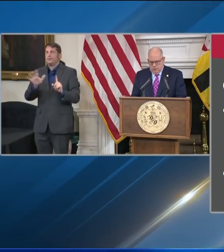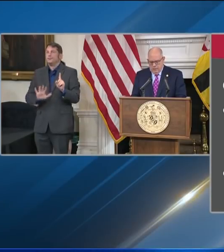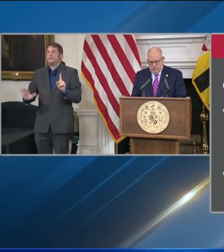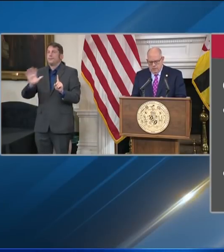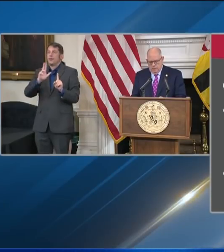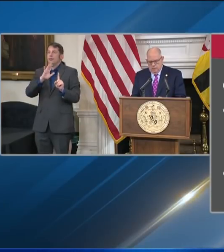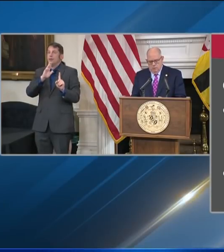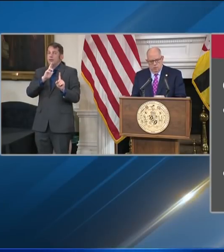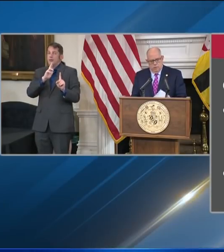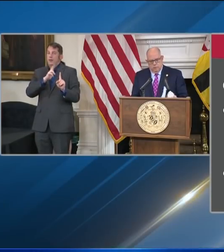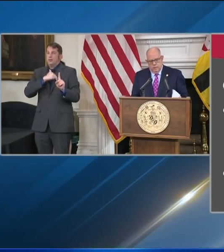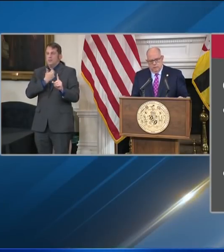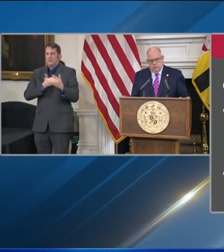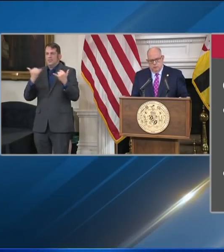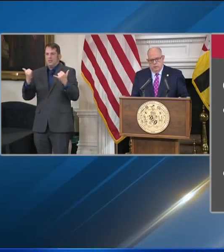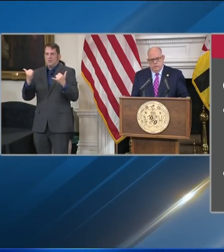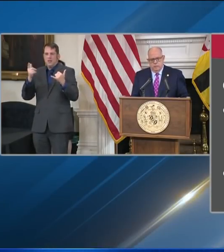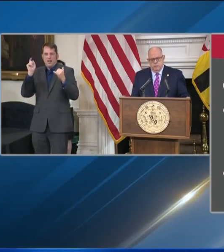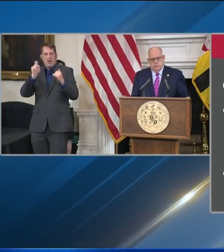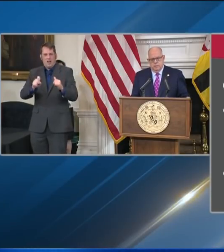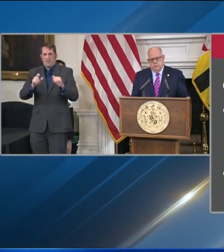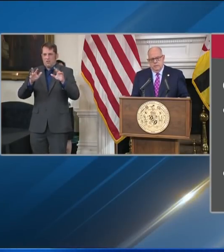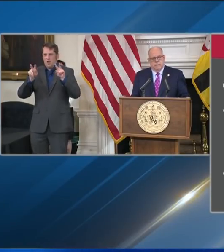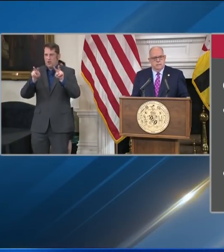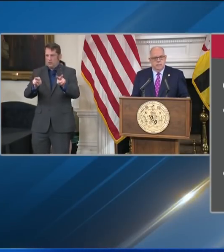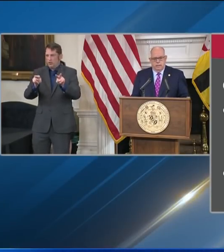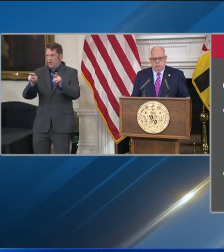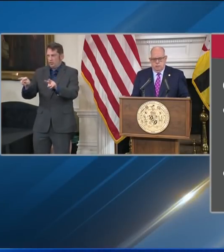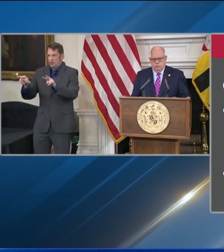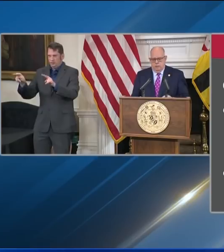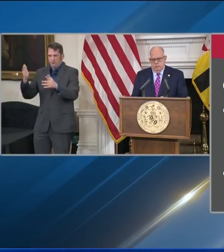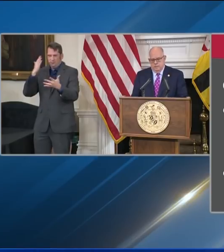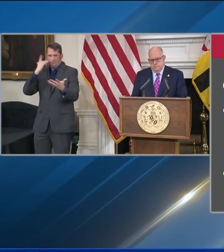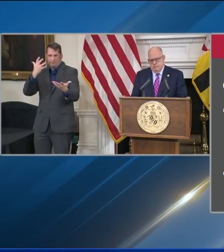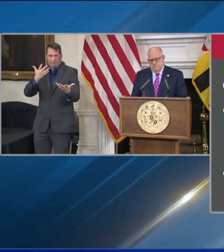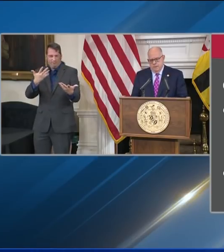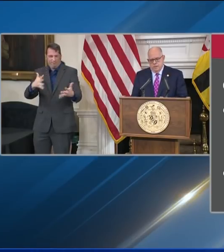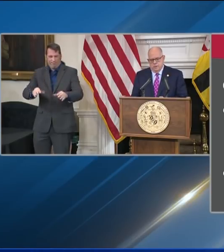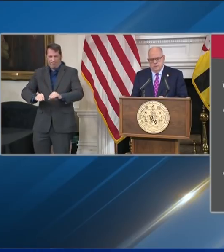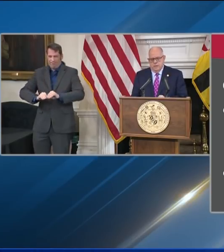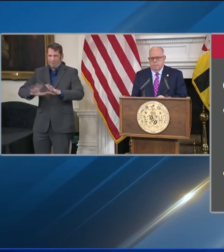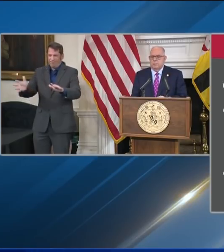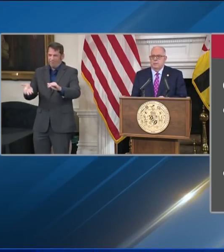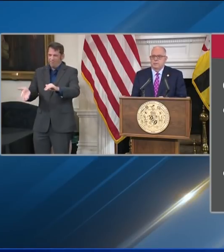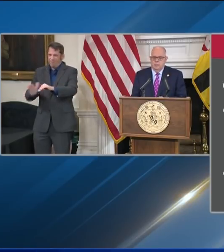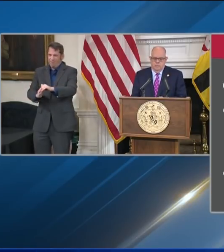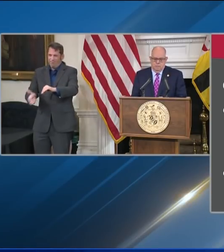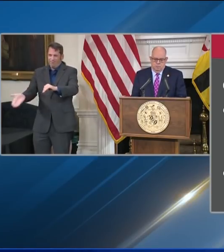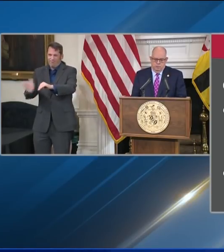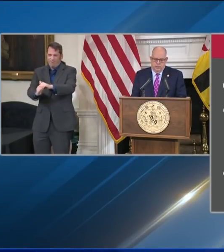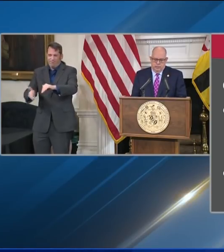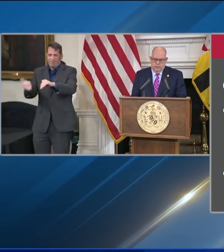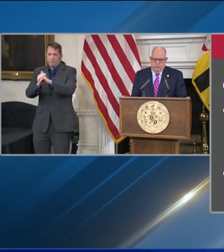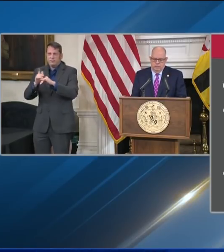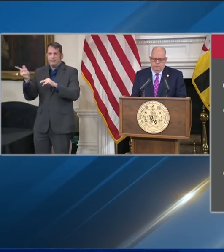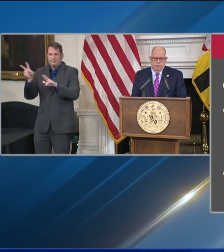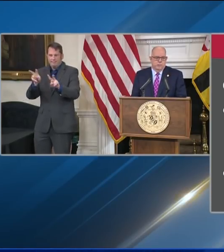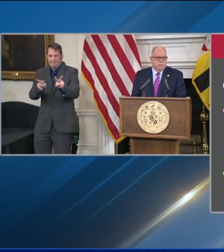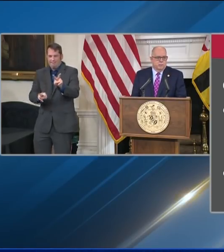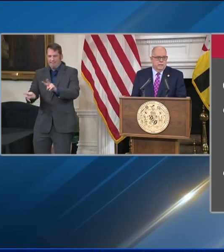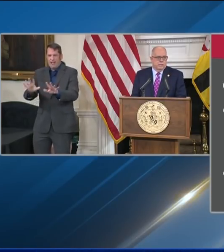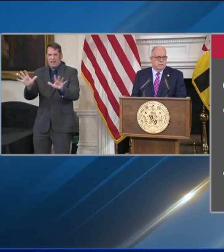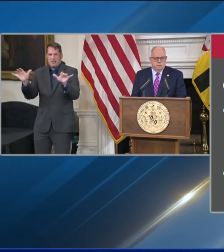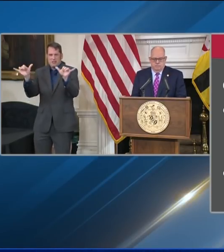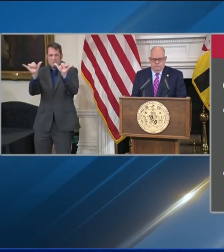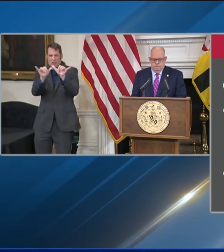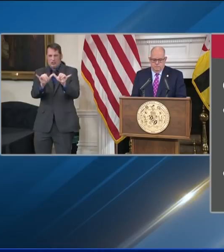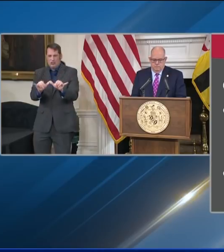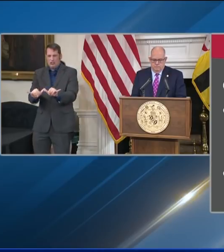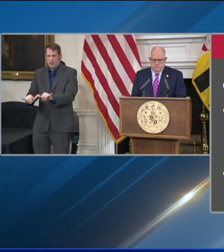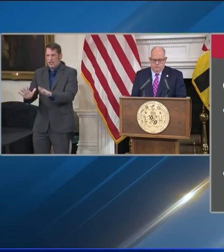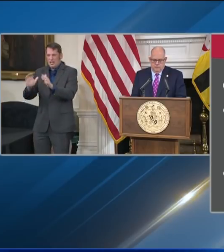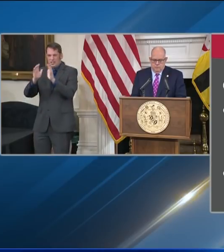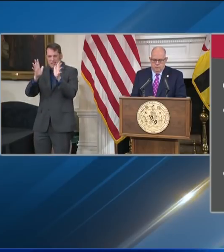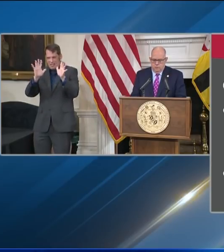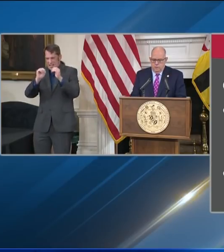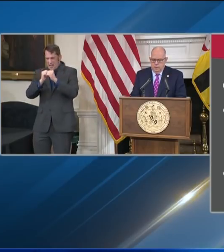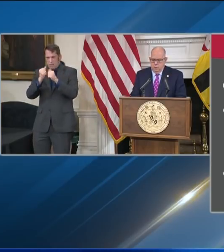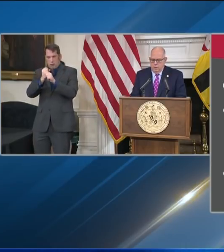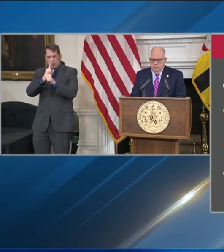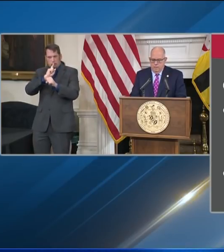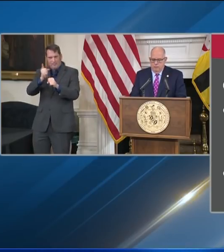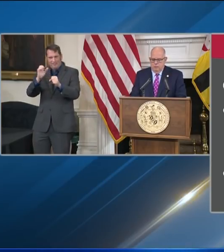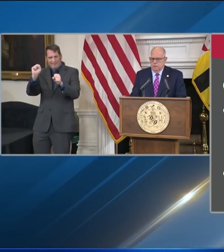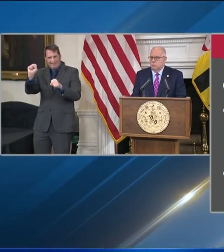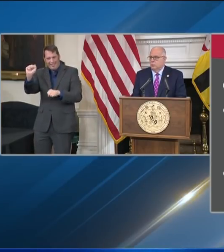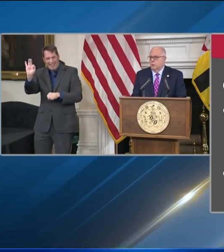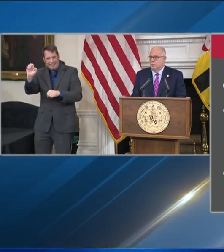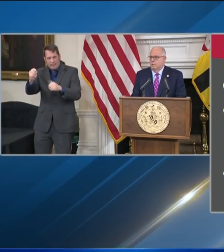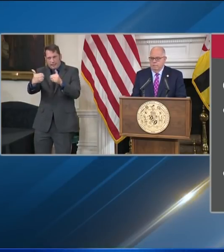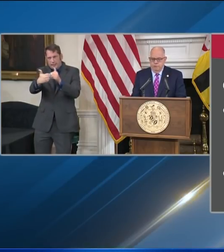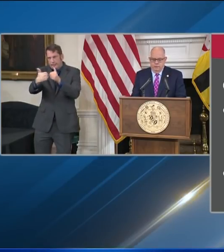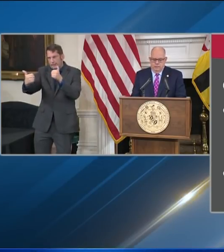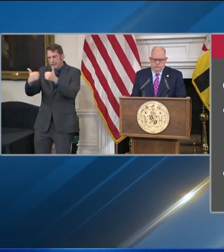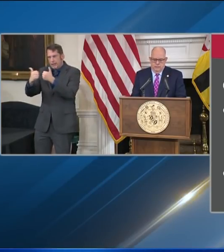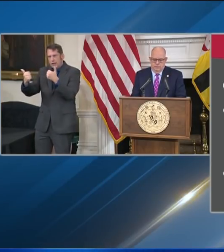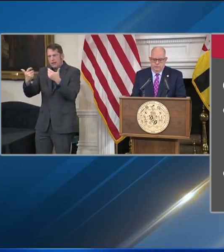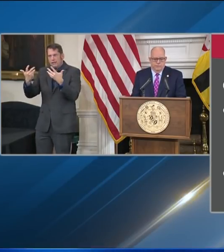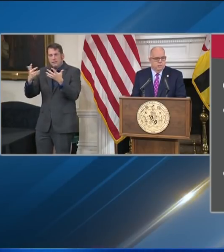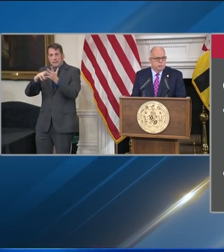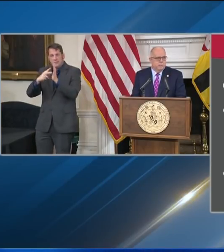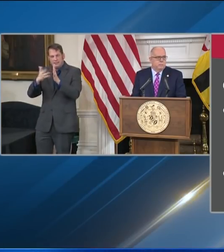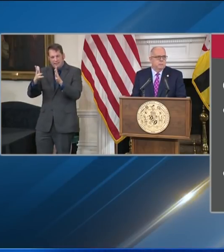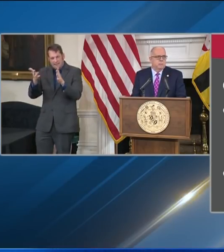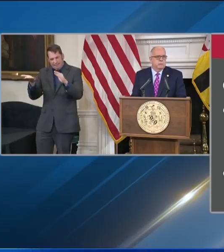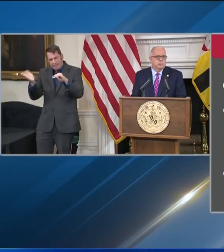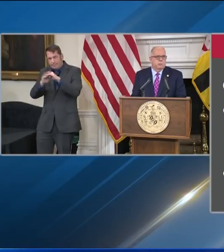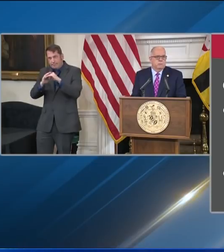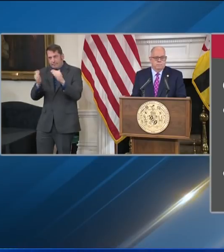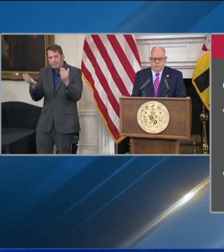FOR HOSPITALS TO CLOSELY MONITOR THE RAPIDLY CHANGING LOCAL AND STATE SITUATIONS AND TO TAKE EARLY MEASURED STEPS TO PREVENT THE NEED FOR ADDITIONAL ACTIONS.